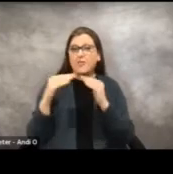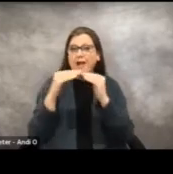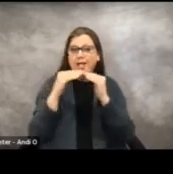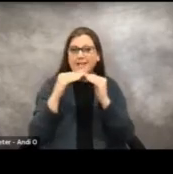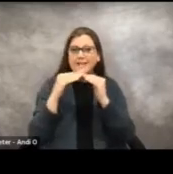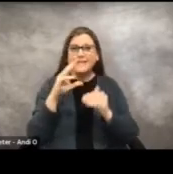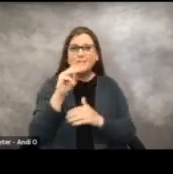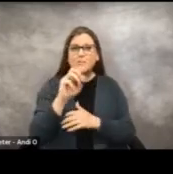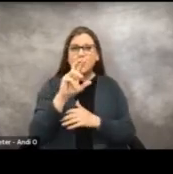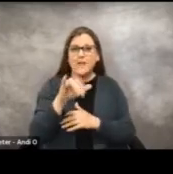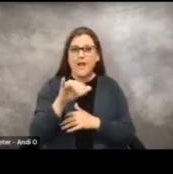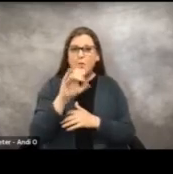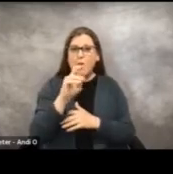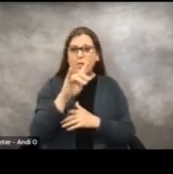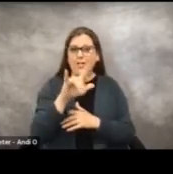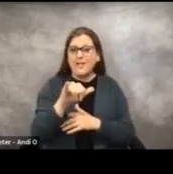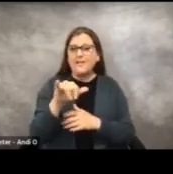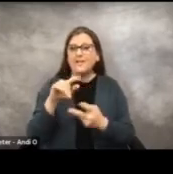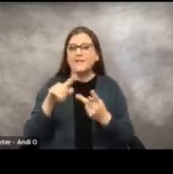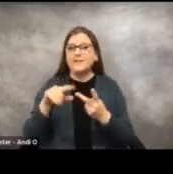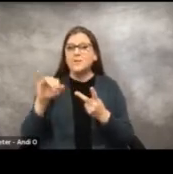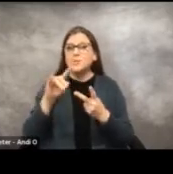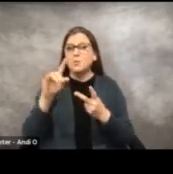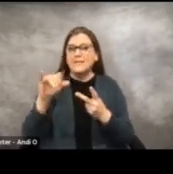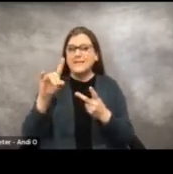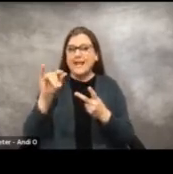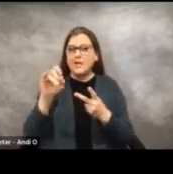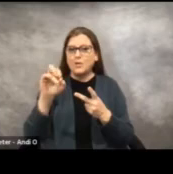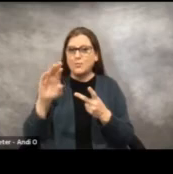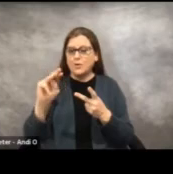Judy Dettmer, who will be assisting with the question and